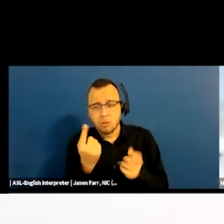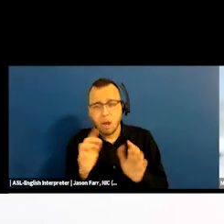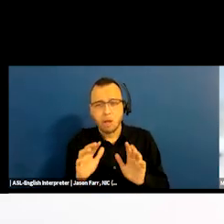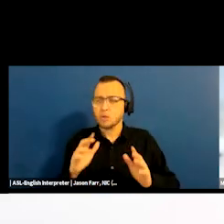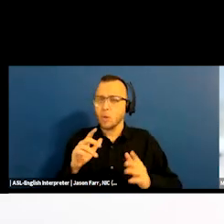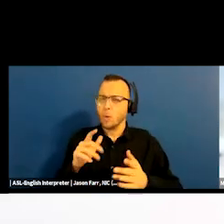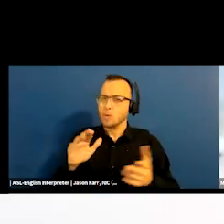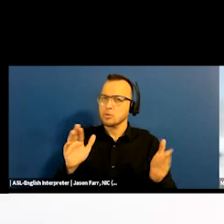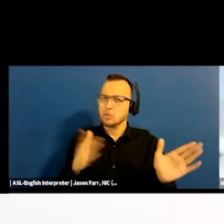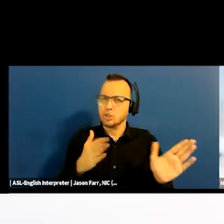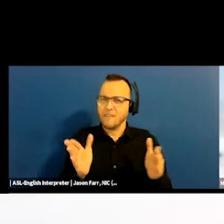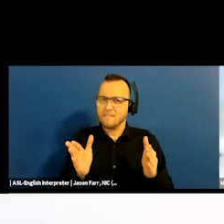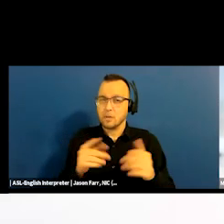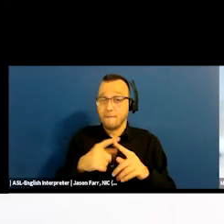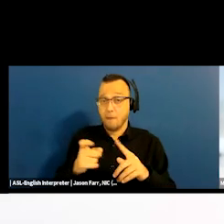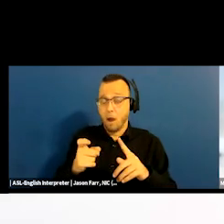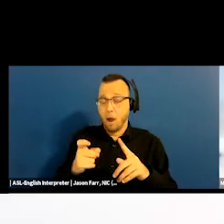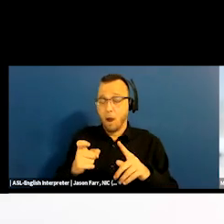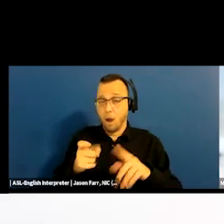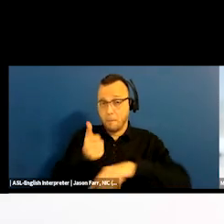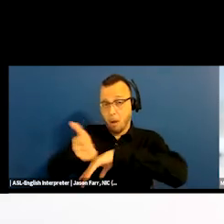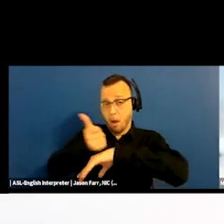We wanna shift to understanding the context,